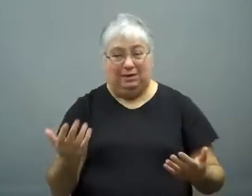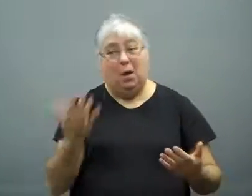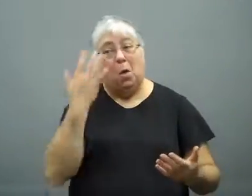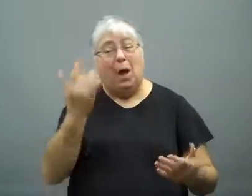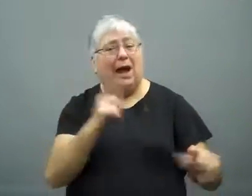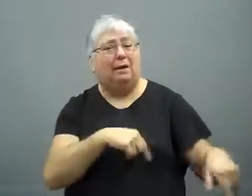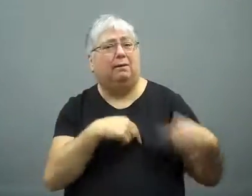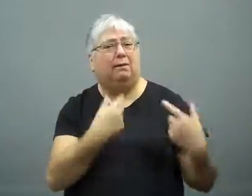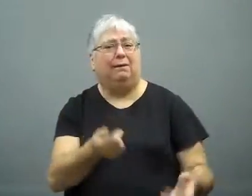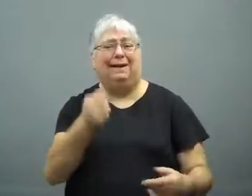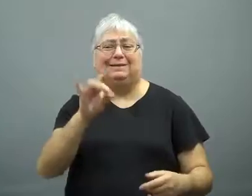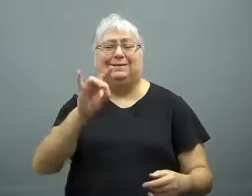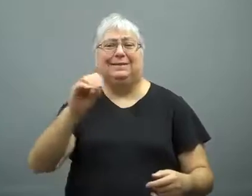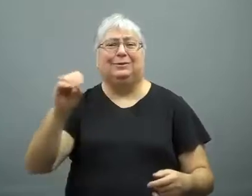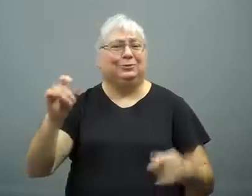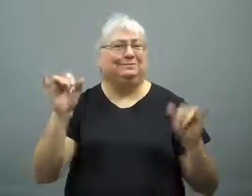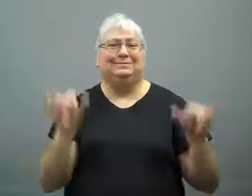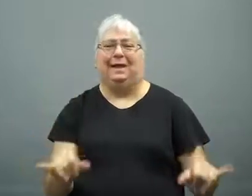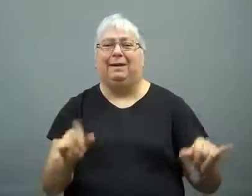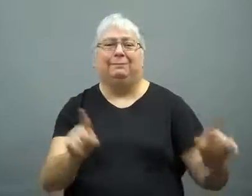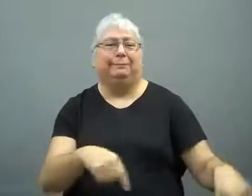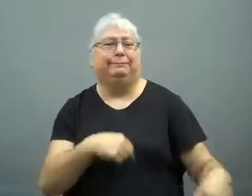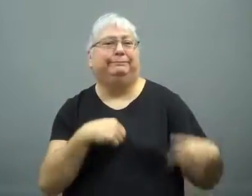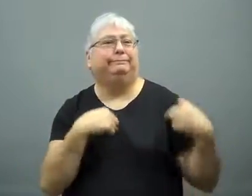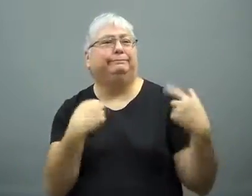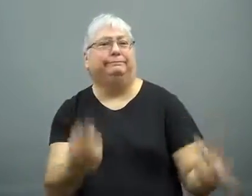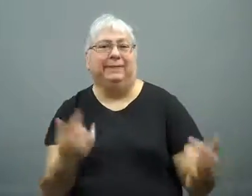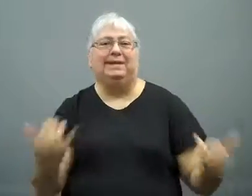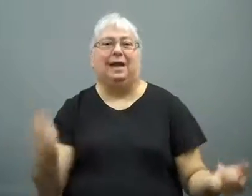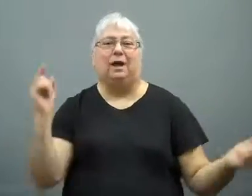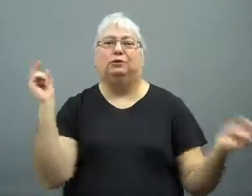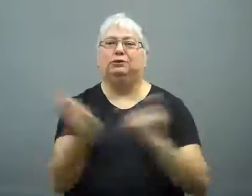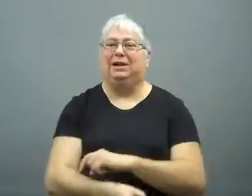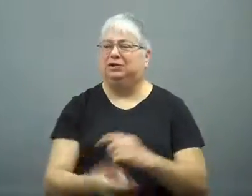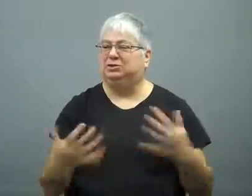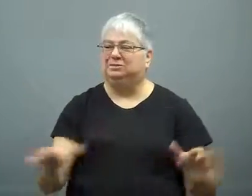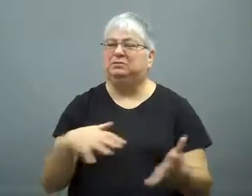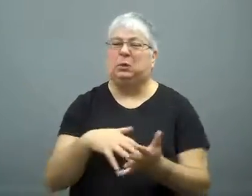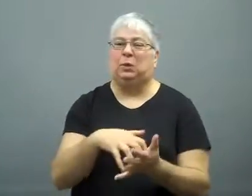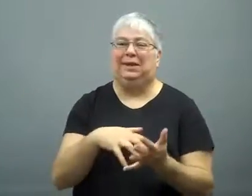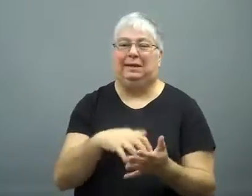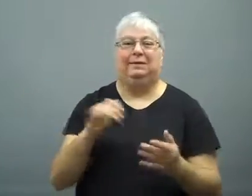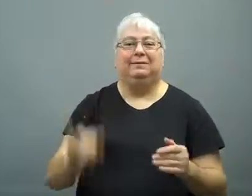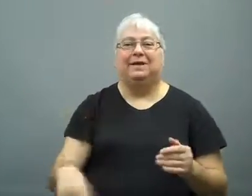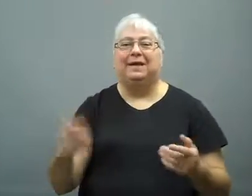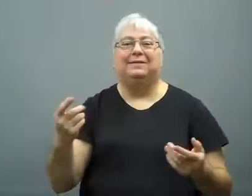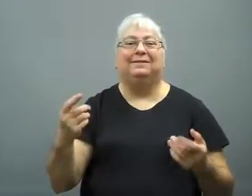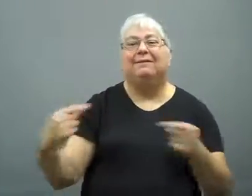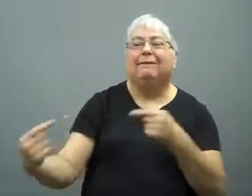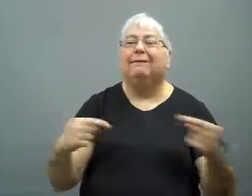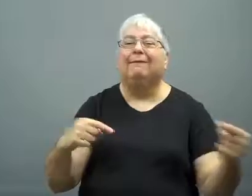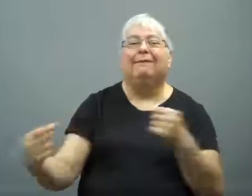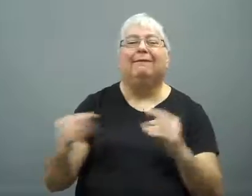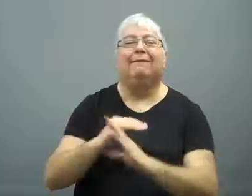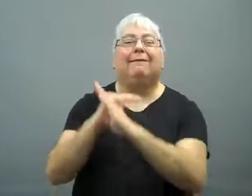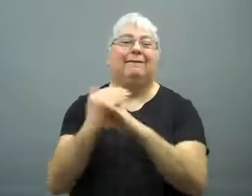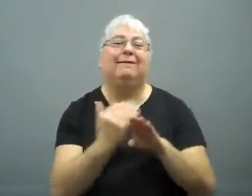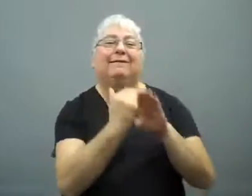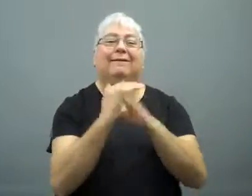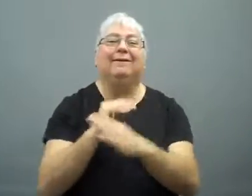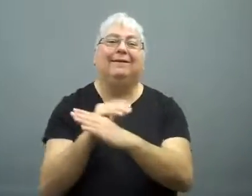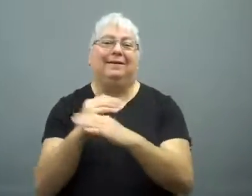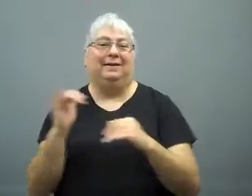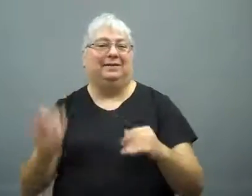They claimed a process in effect since the 1800's had been weakened.